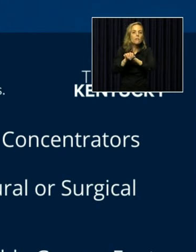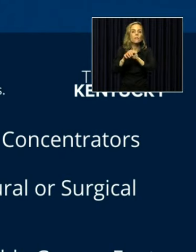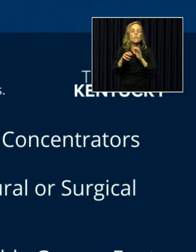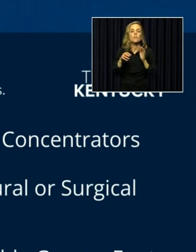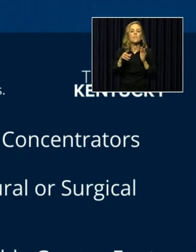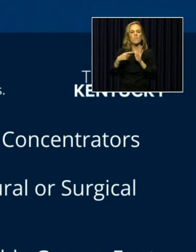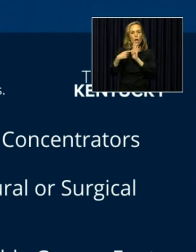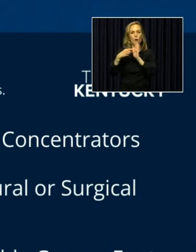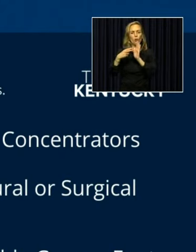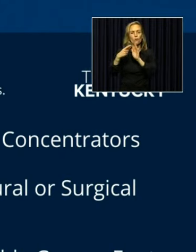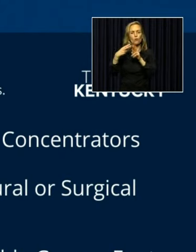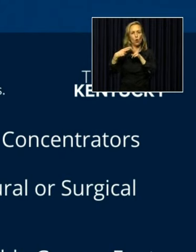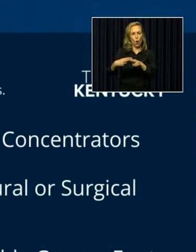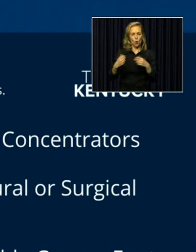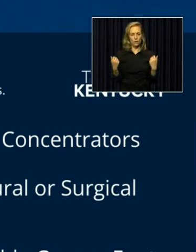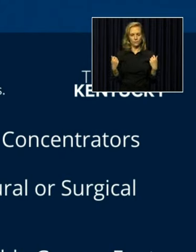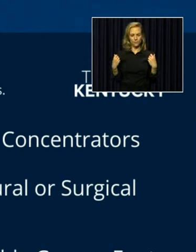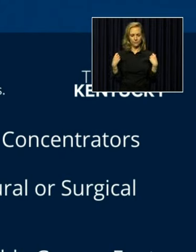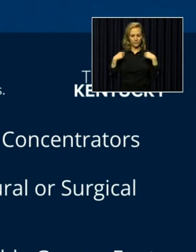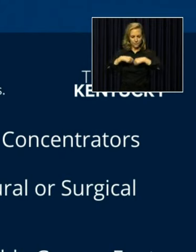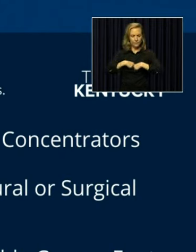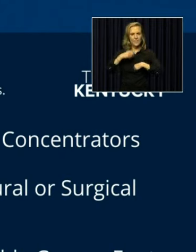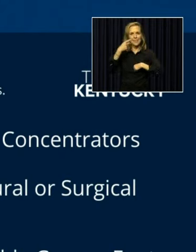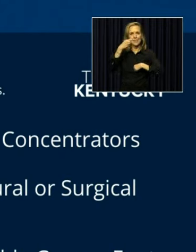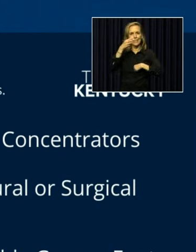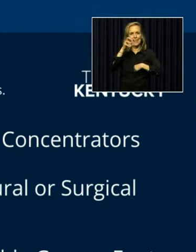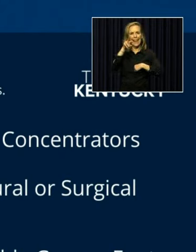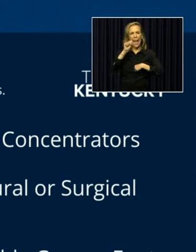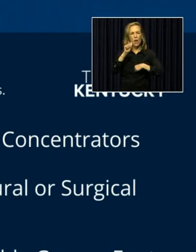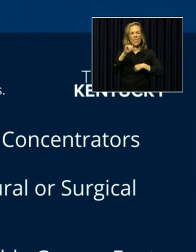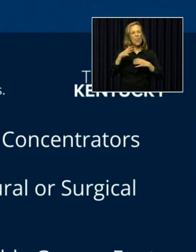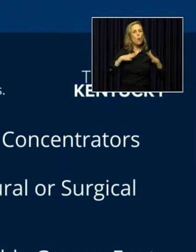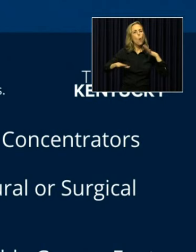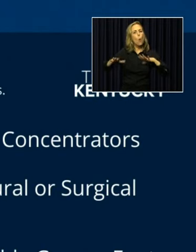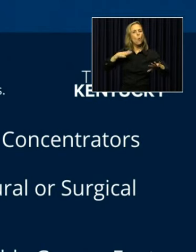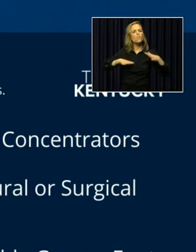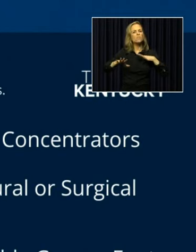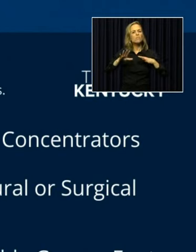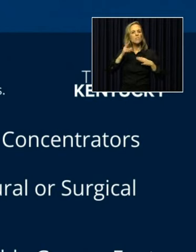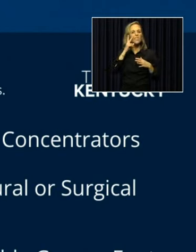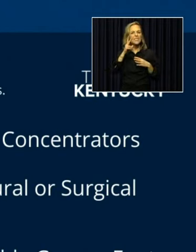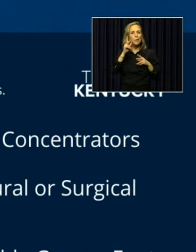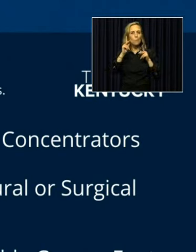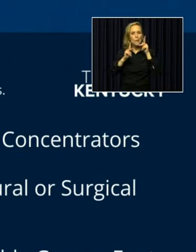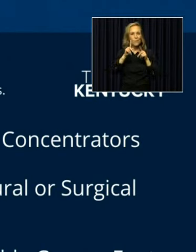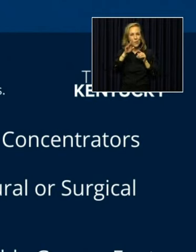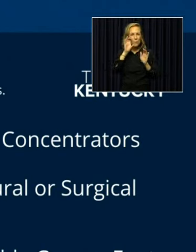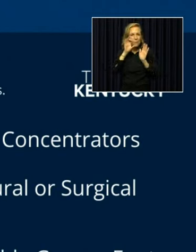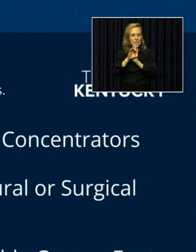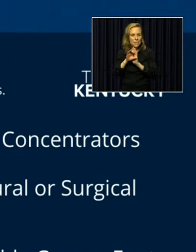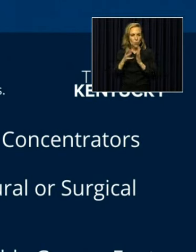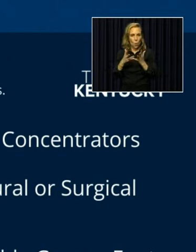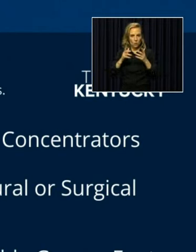PPE, WE WILL BE IN A BETTER PLACE THAN JUST ABOUT ANY OTHER STATE. WE CAN WORK WITH YOU ON THE